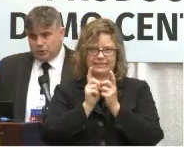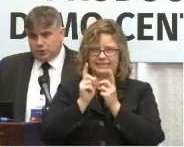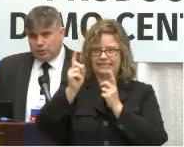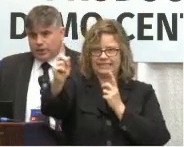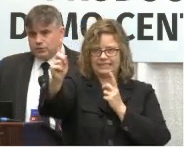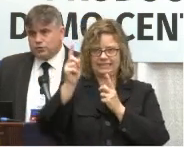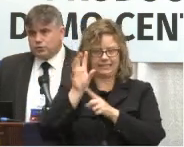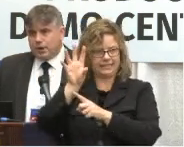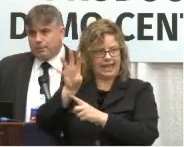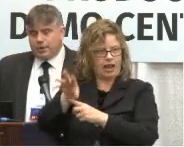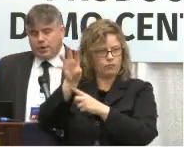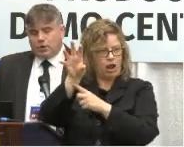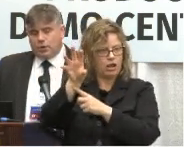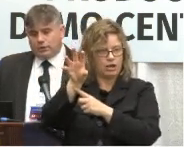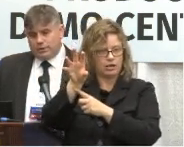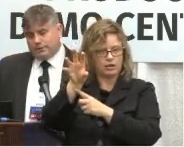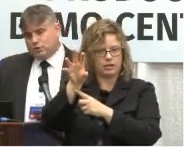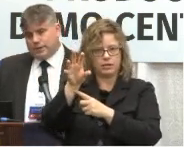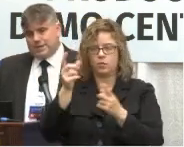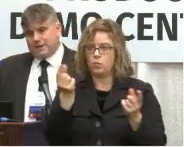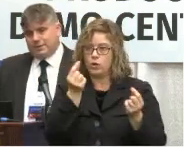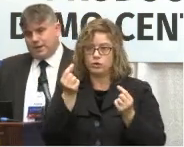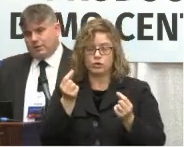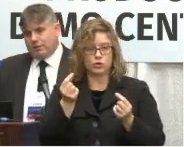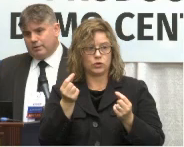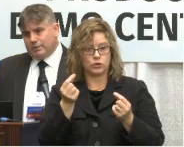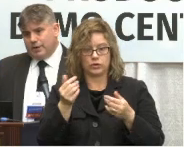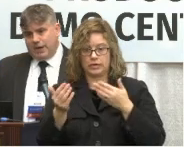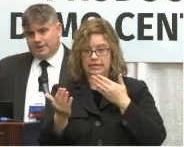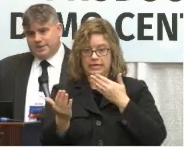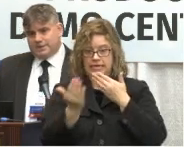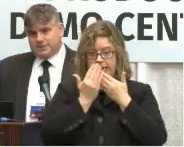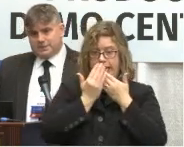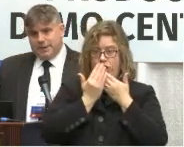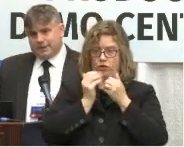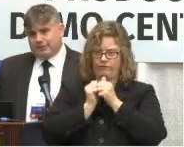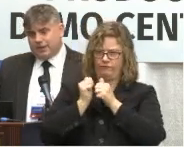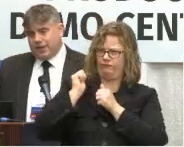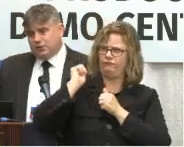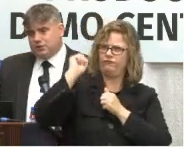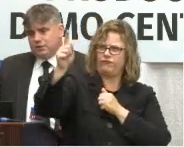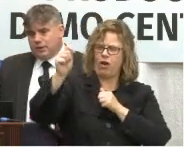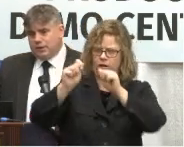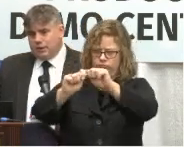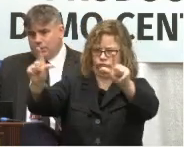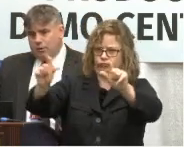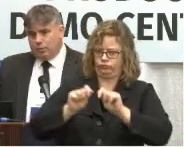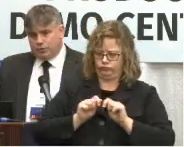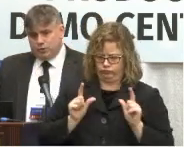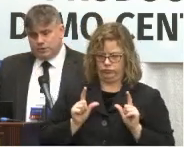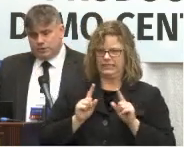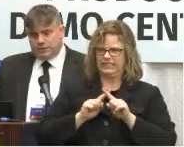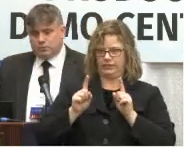so we can jump quickly between near and distance magnification when using this